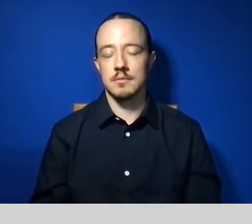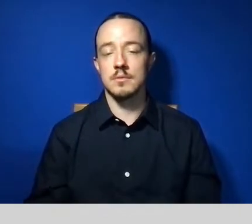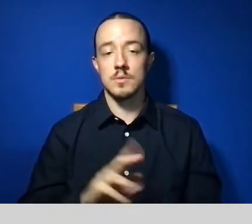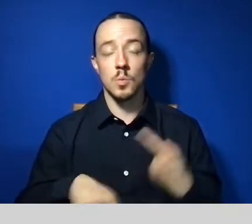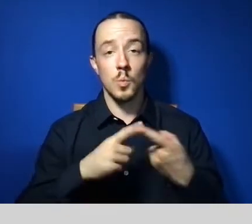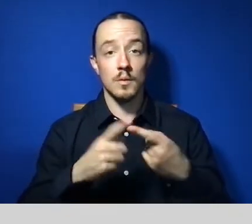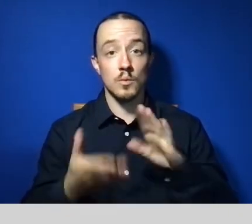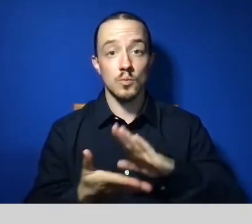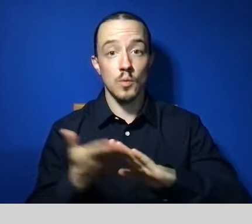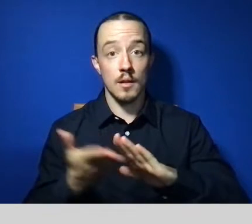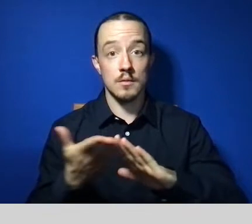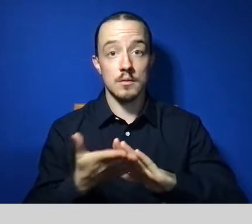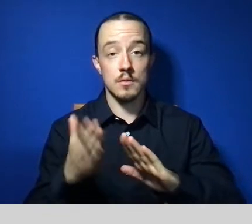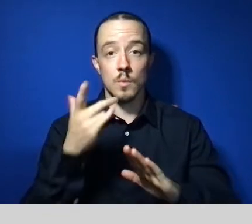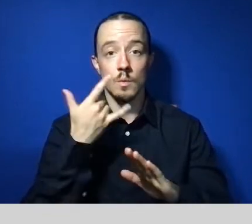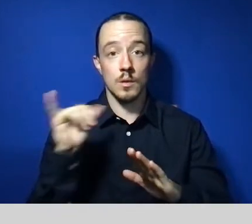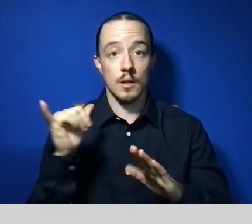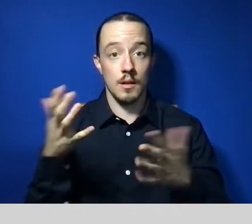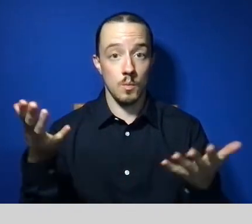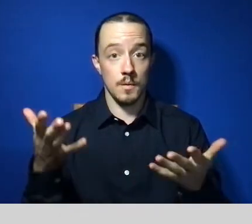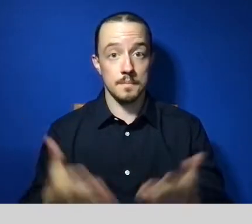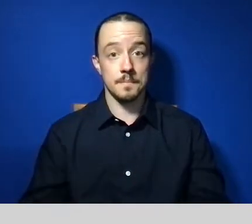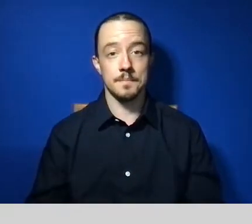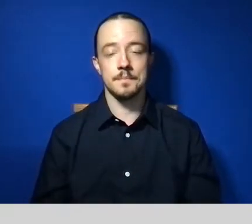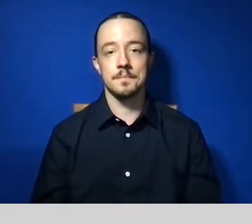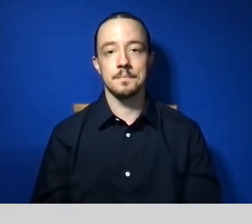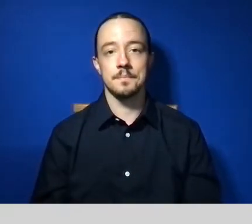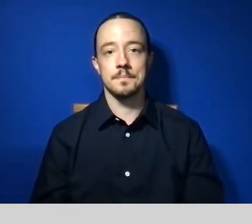when I run it, (mouse clicking)